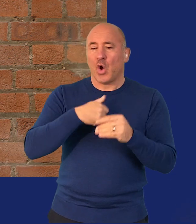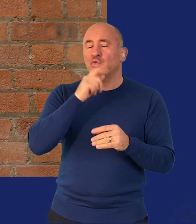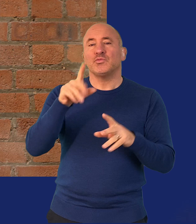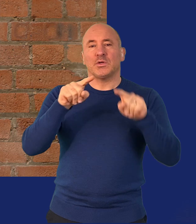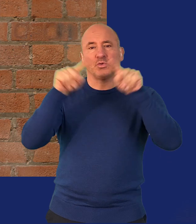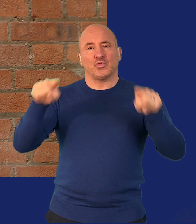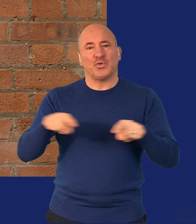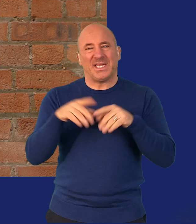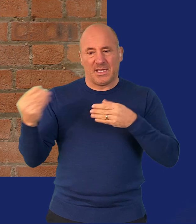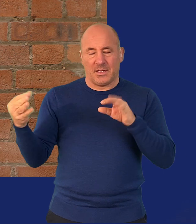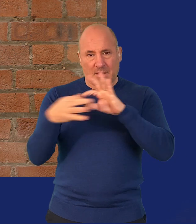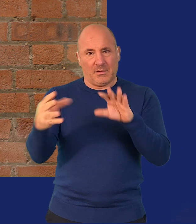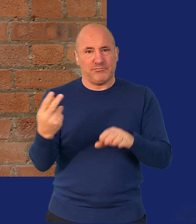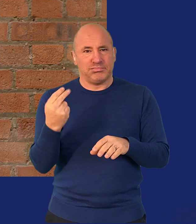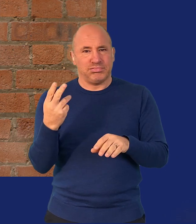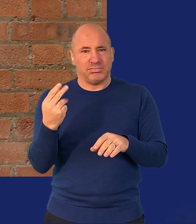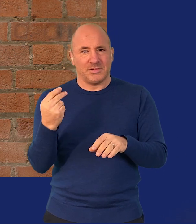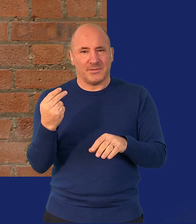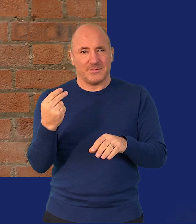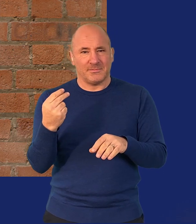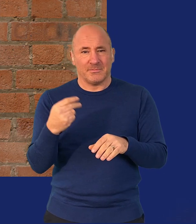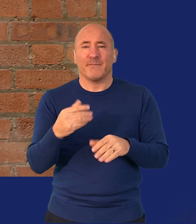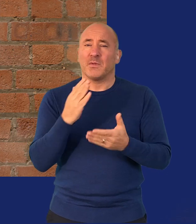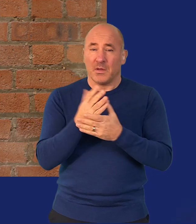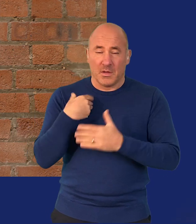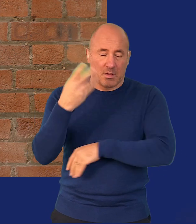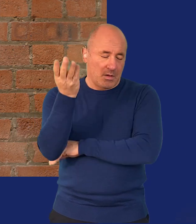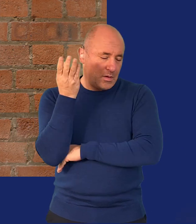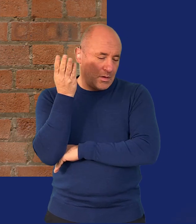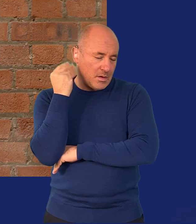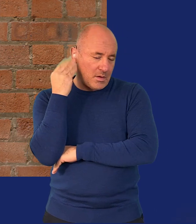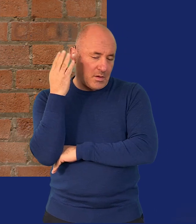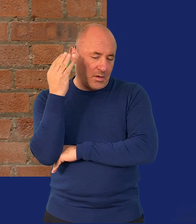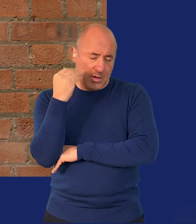I can process text a hell of a lot quicker... mm.